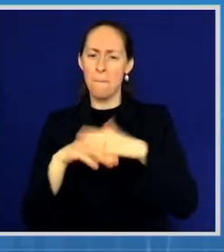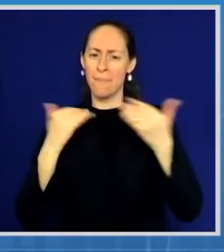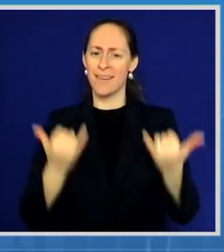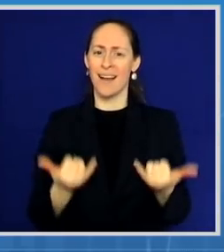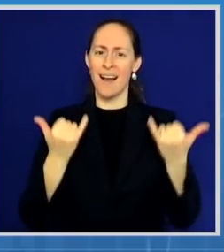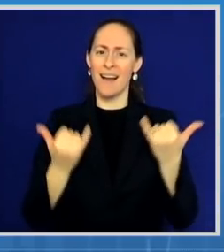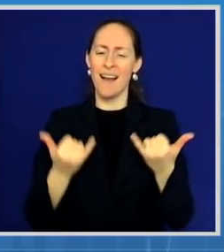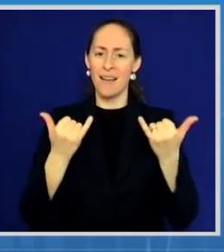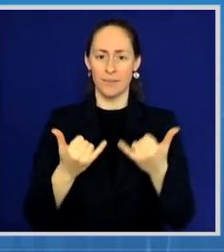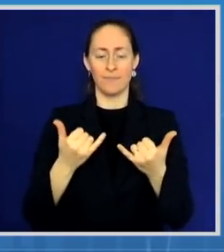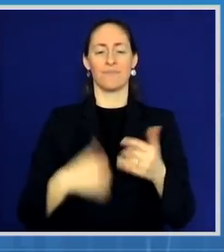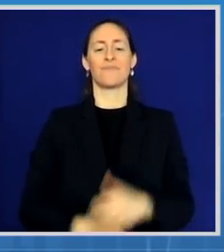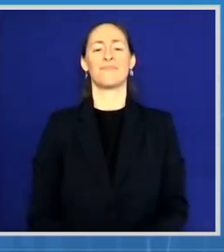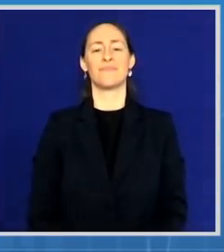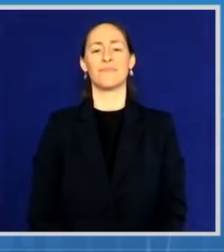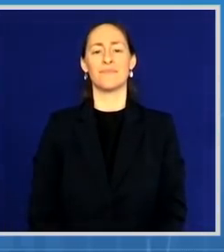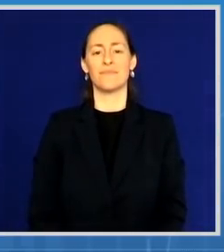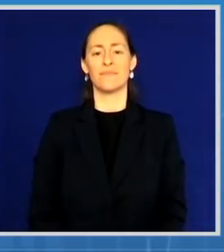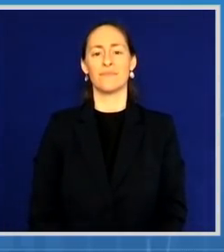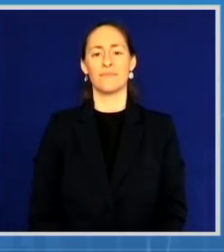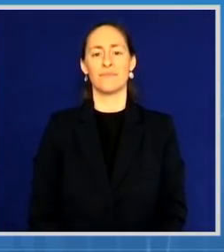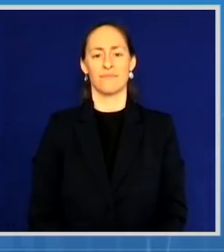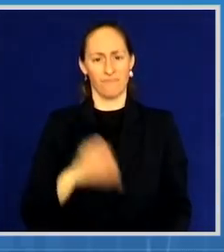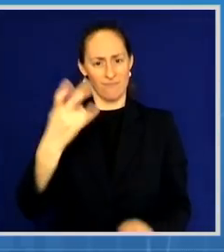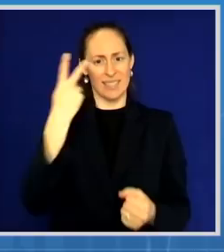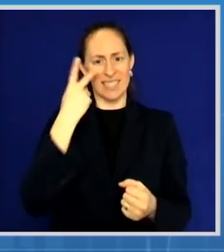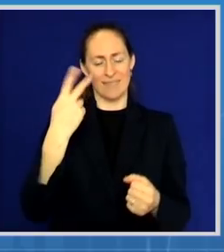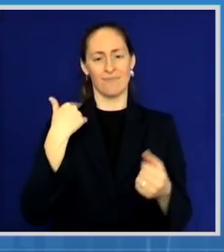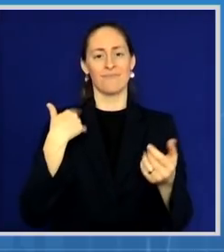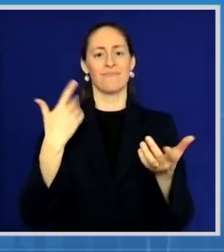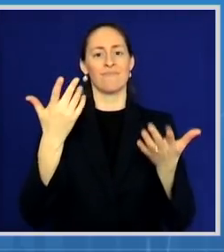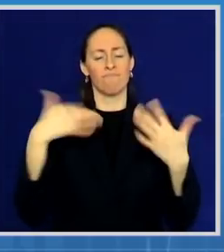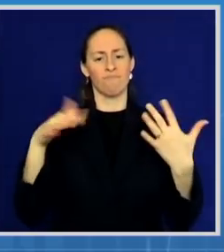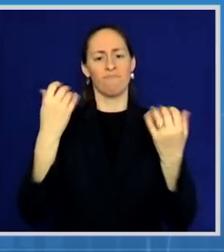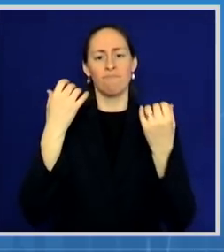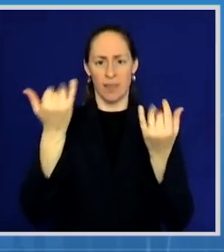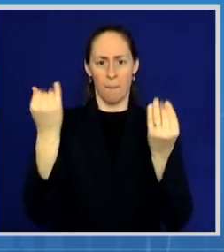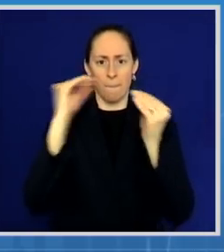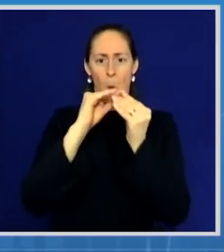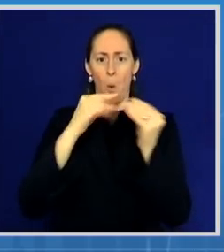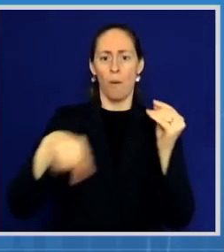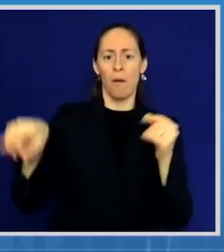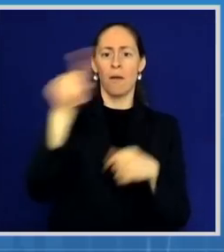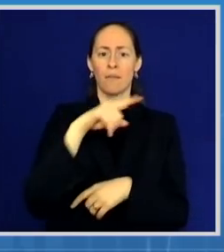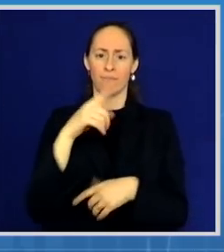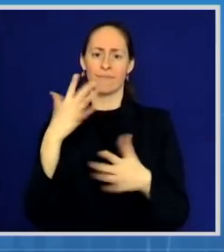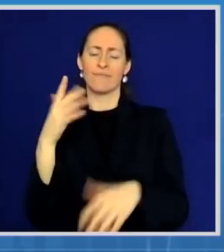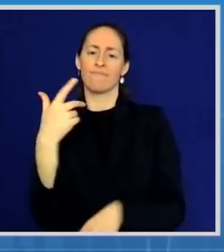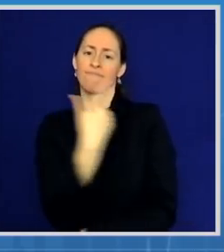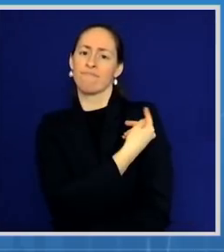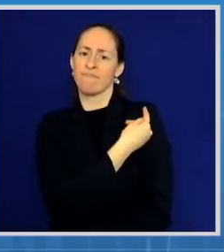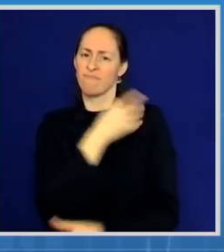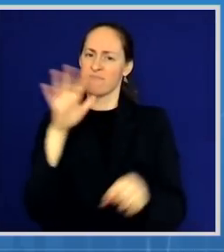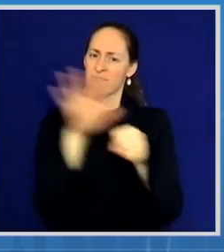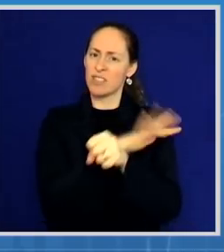on the number of Americans who are fully vaccinated. Today, 100 million Americans are fully vaccinated,